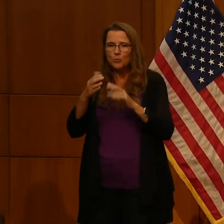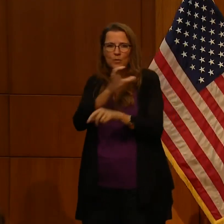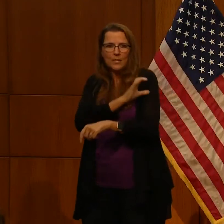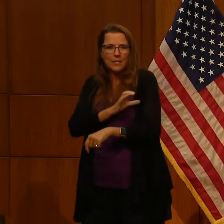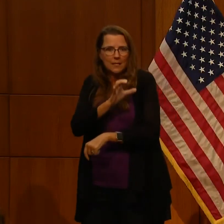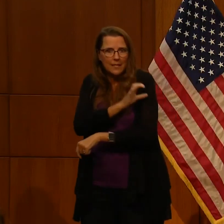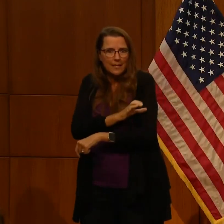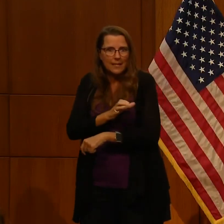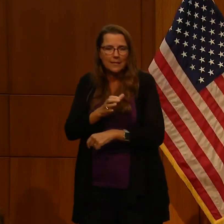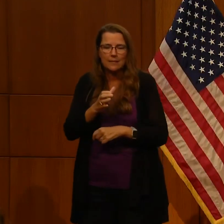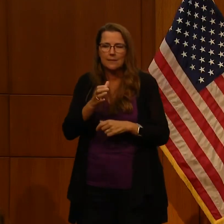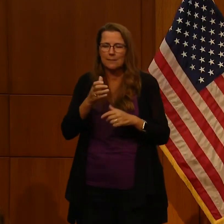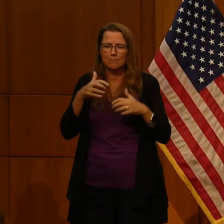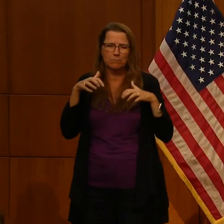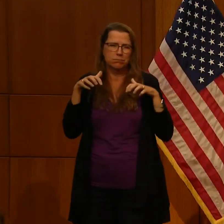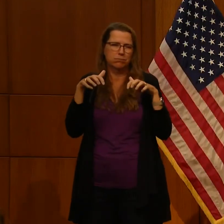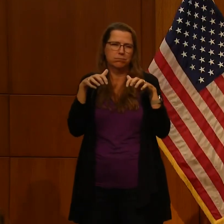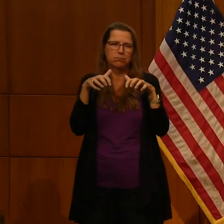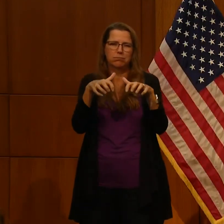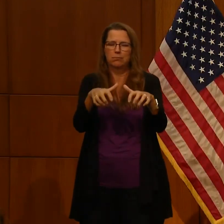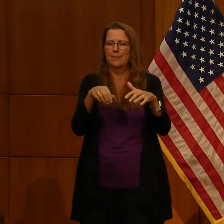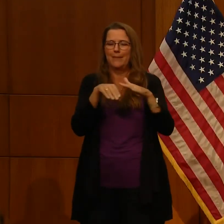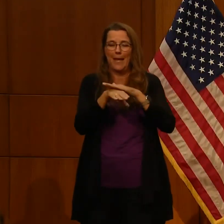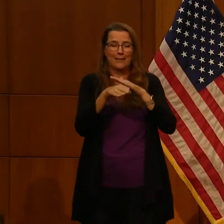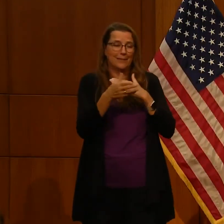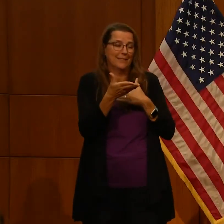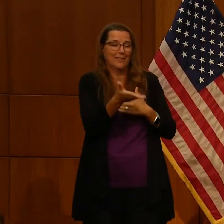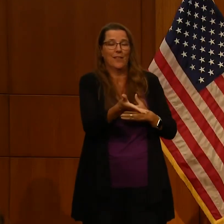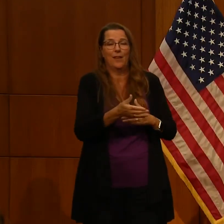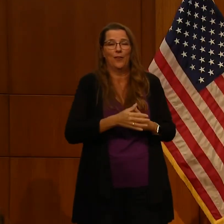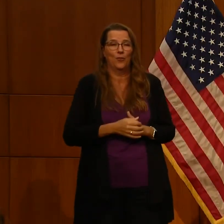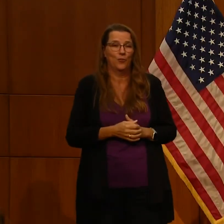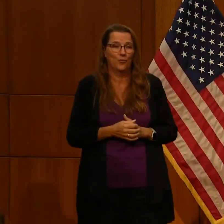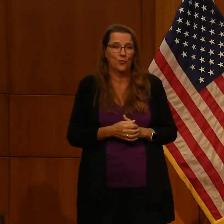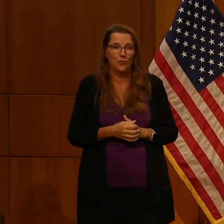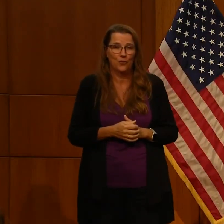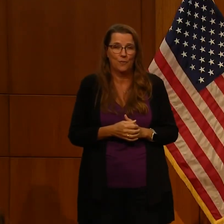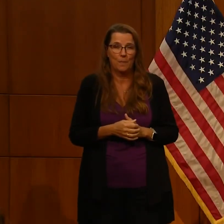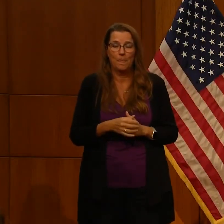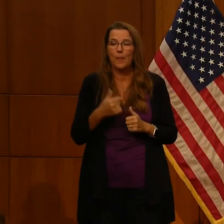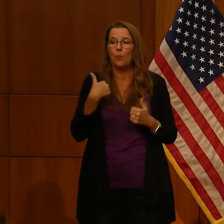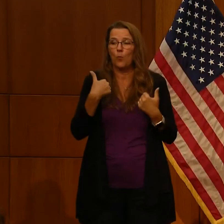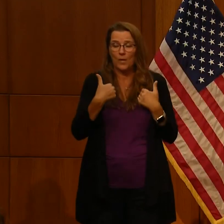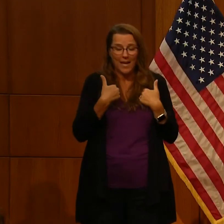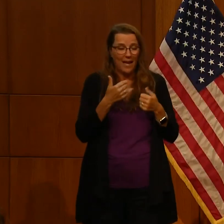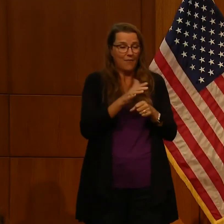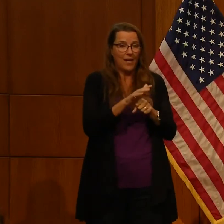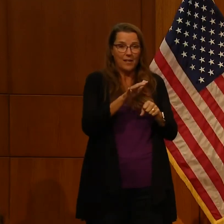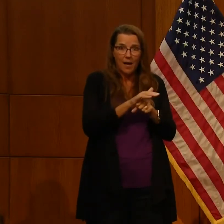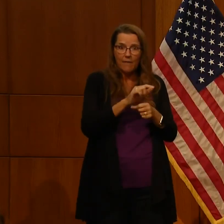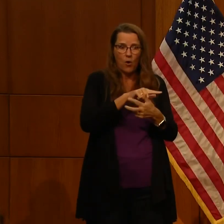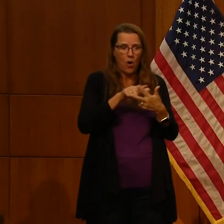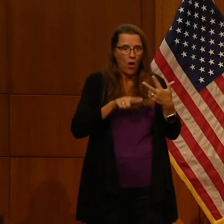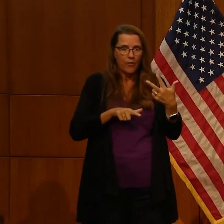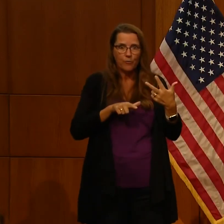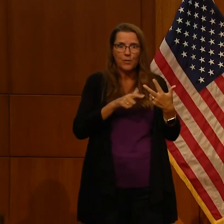DEPARTMENT. YOU PROVIDERS, UH, COMMUNITY CLINICS. UM THEY'RE